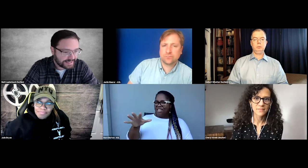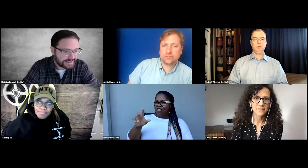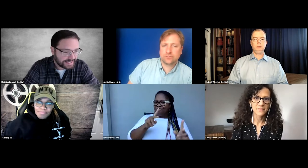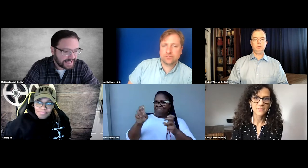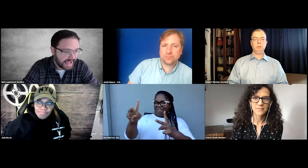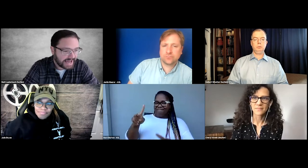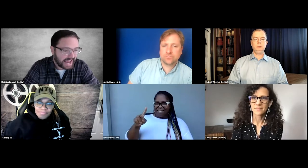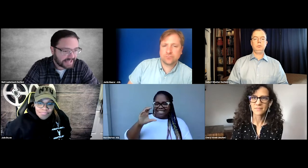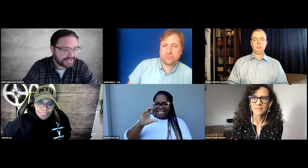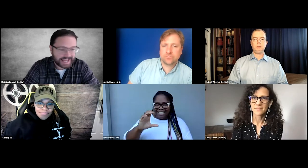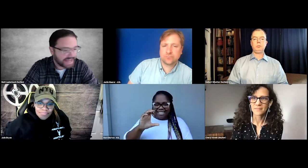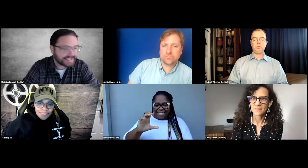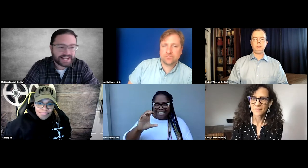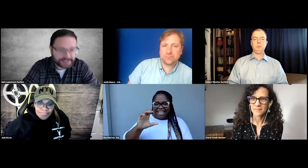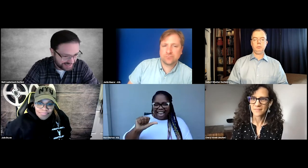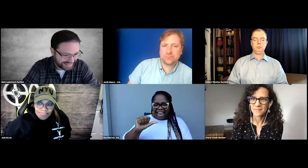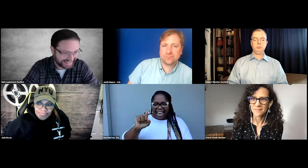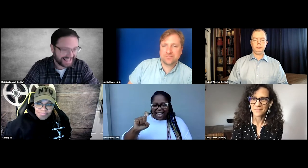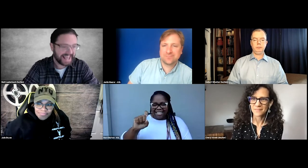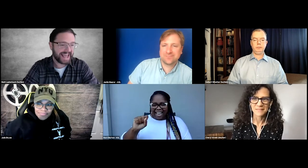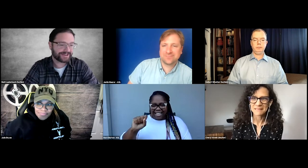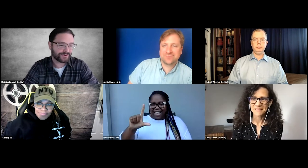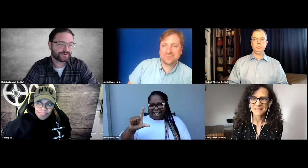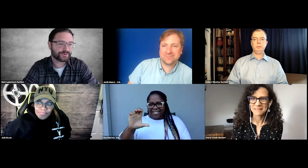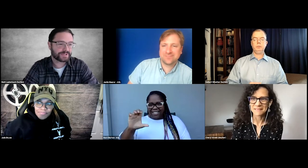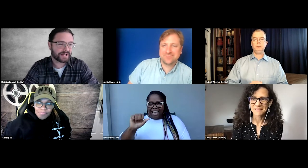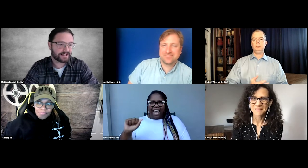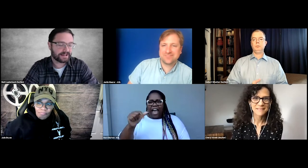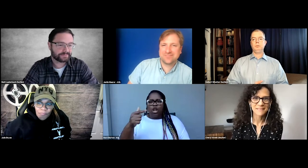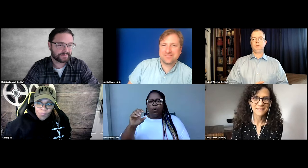CCASLC@GoogleGroups.com.